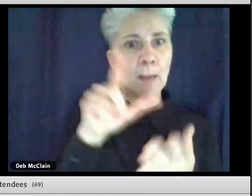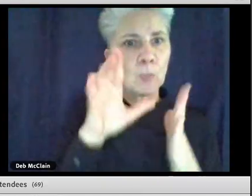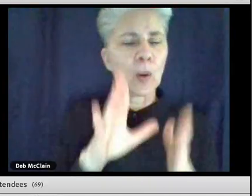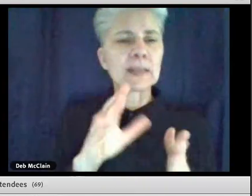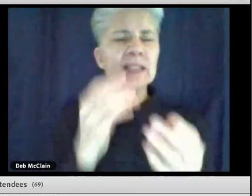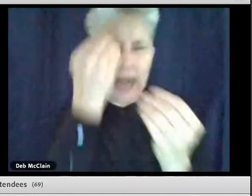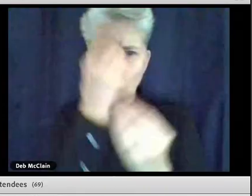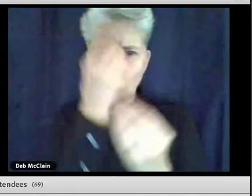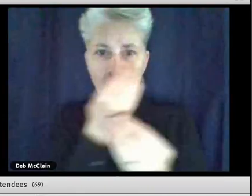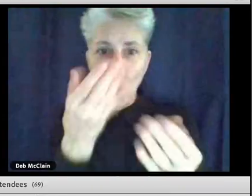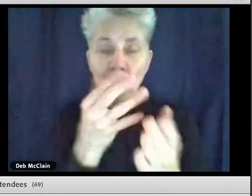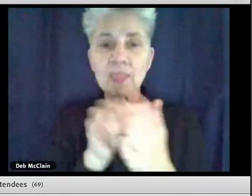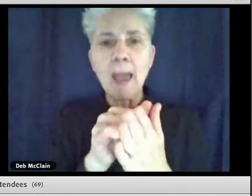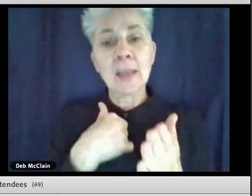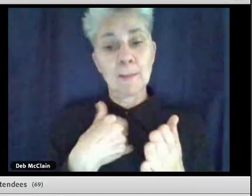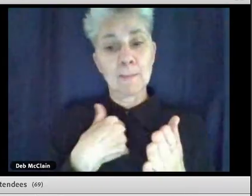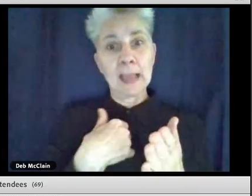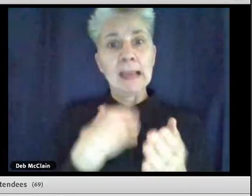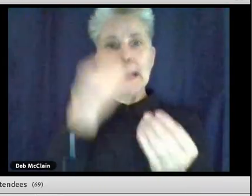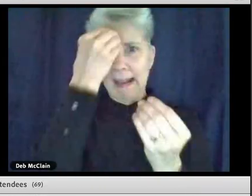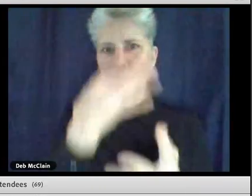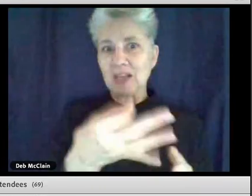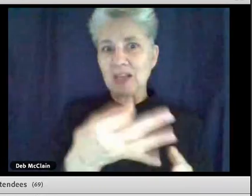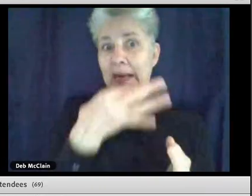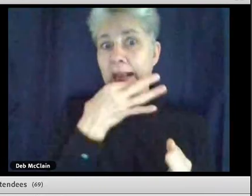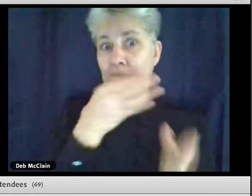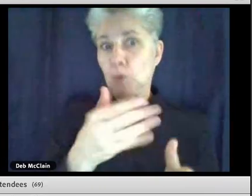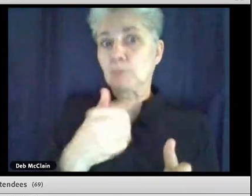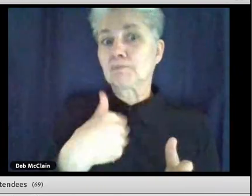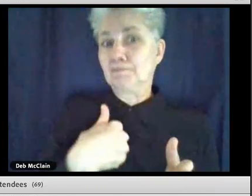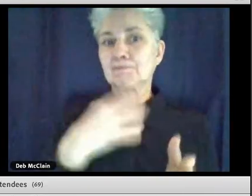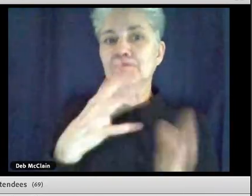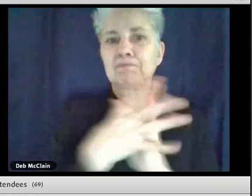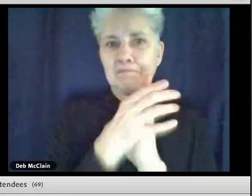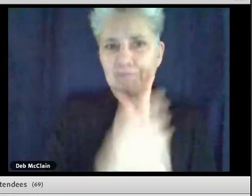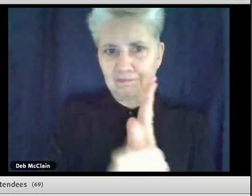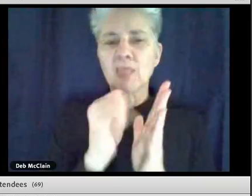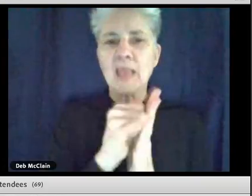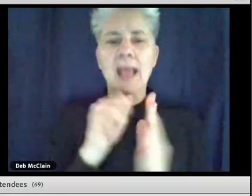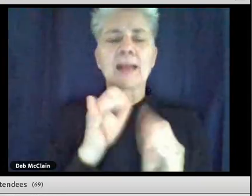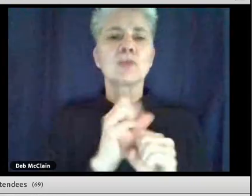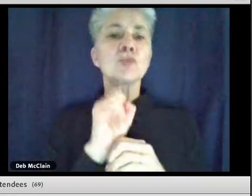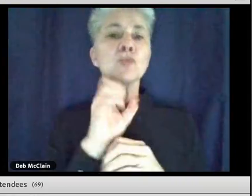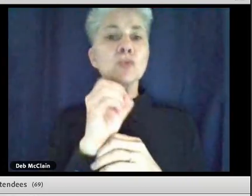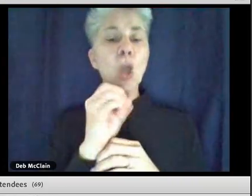but what I am is an information expert, so if -- It changed.